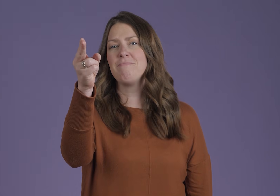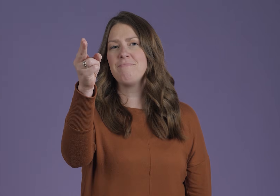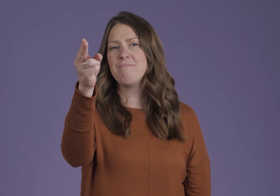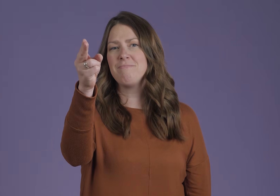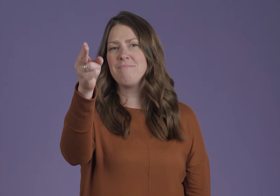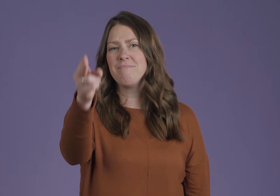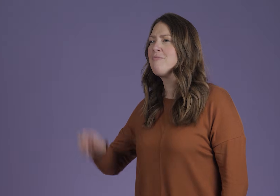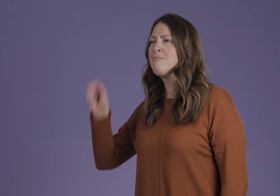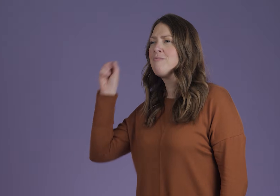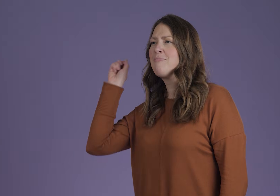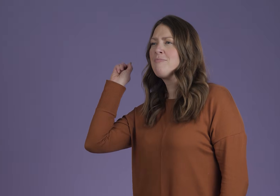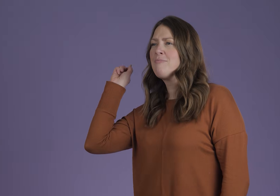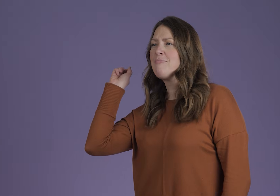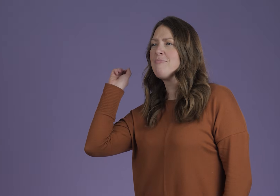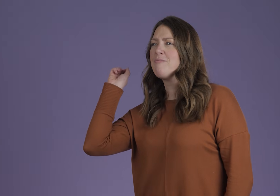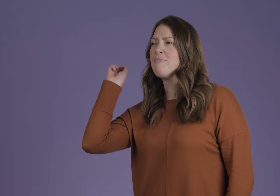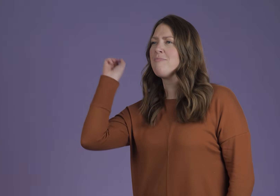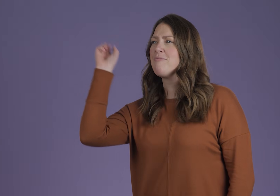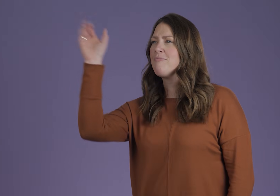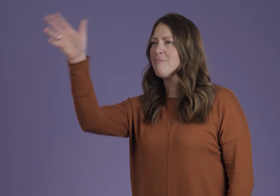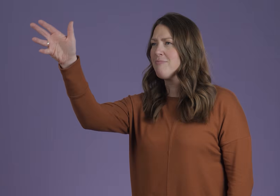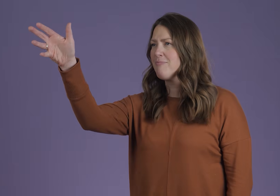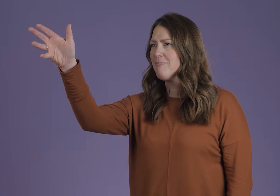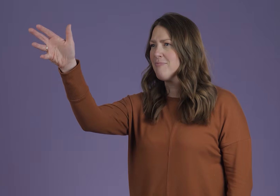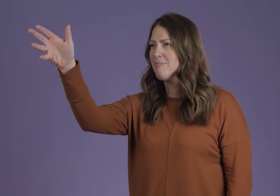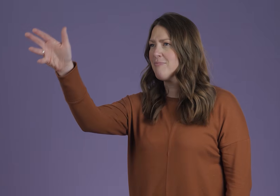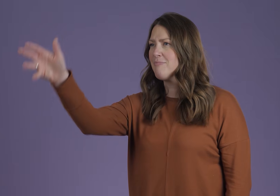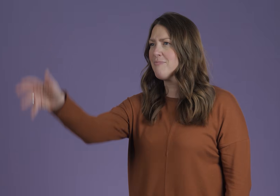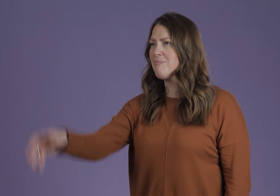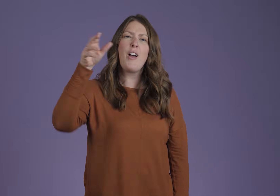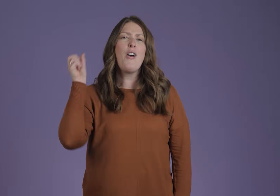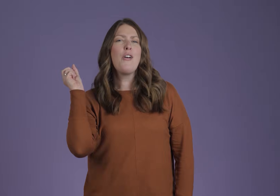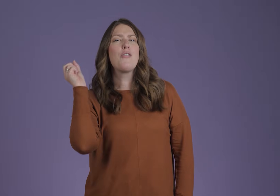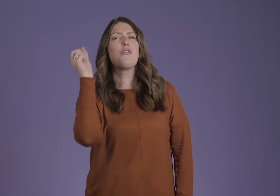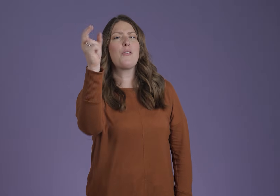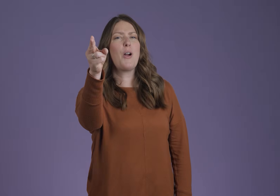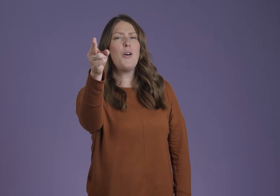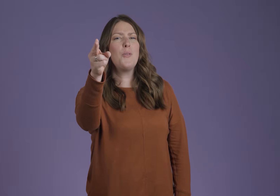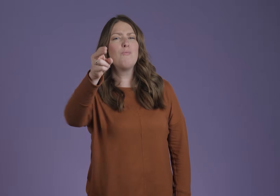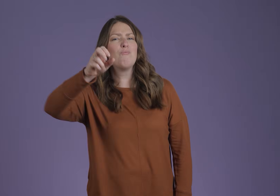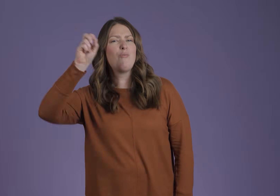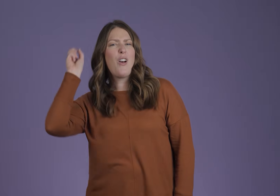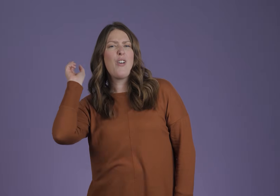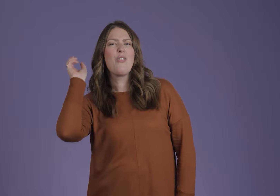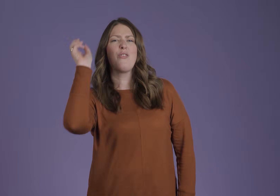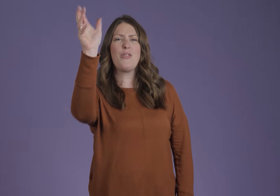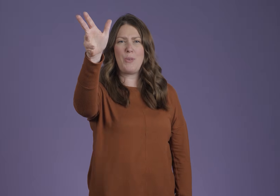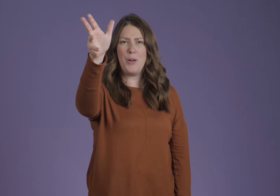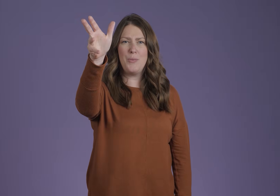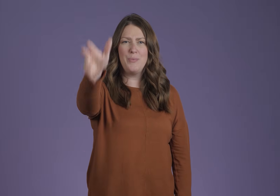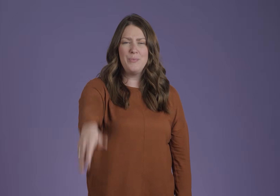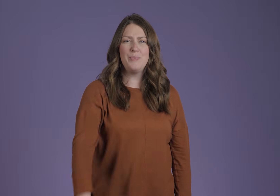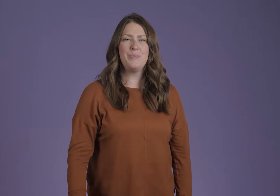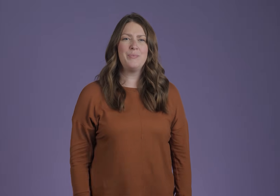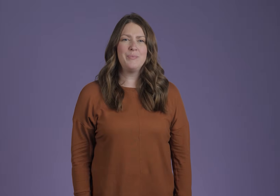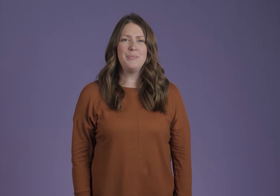your two fingers or showing the act of throwing the ball. Throw.